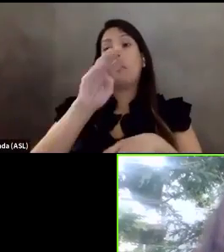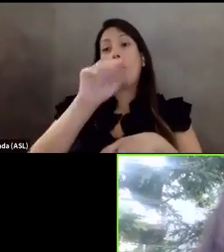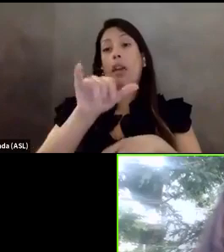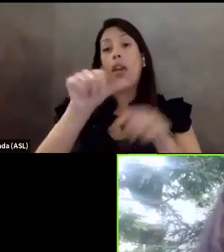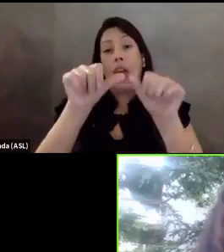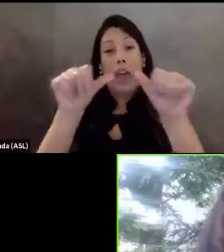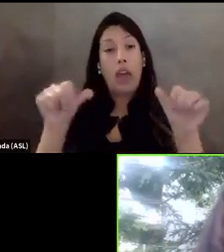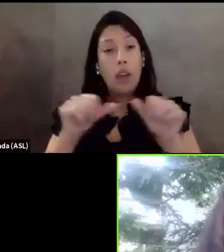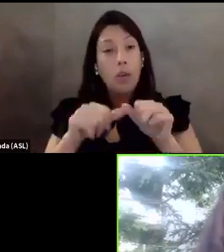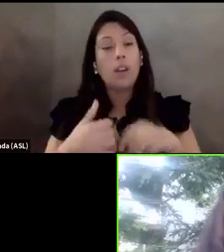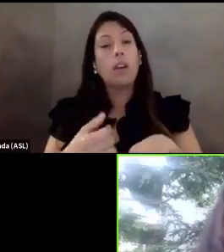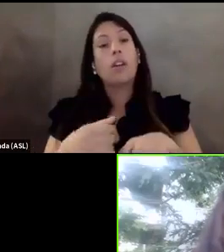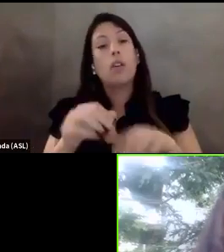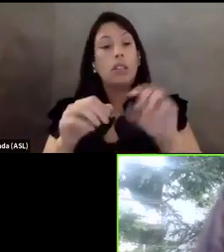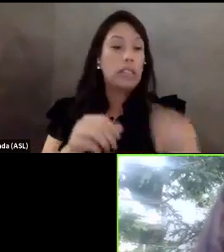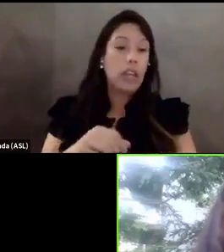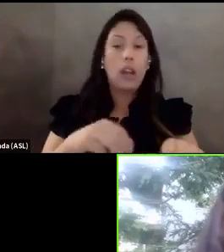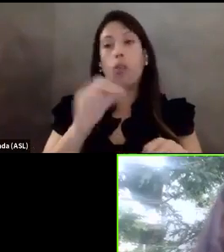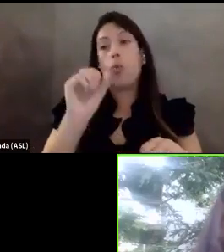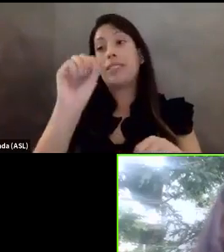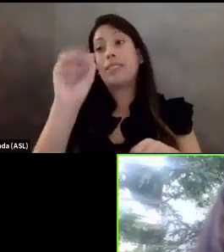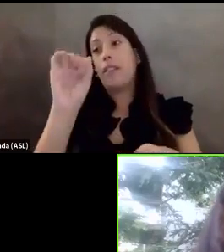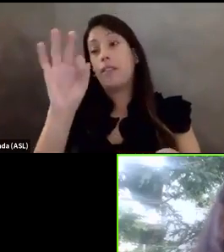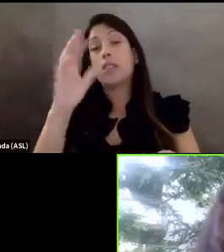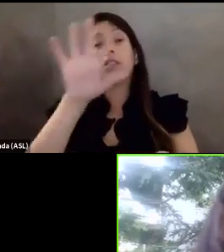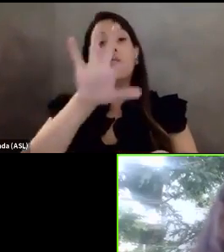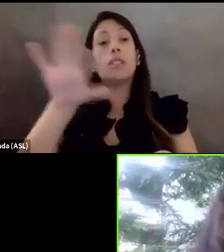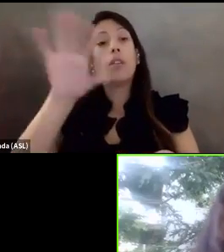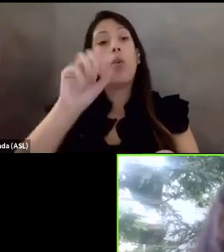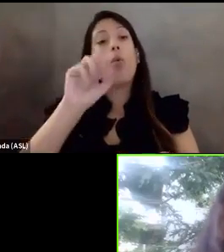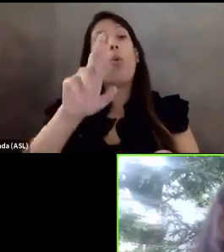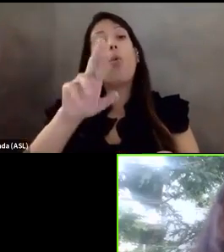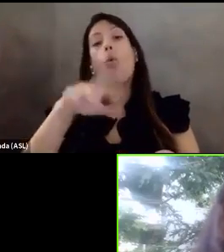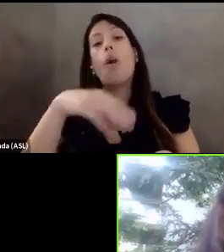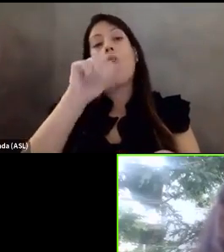There are south of us like San Francisco and Contra Costa, Alameda, et cetera.